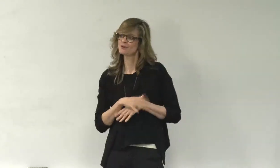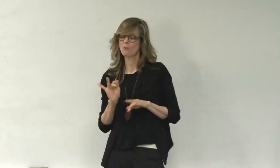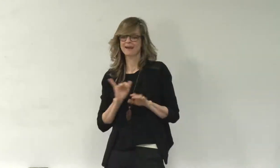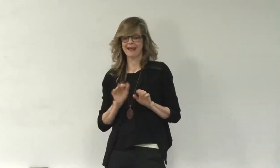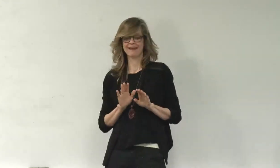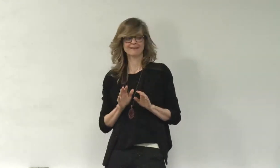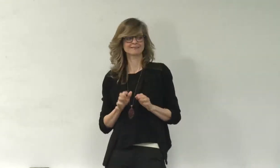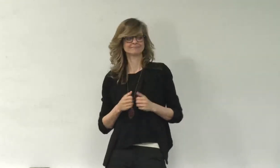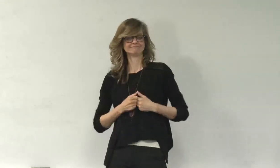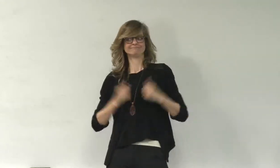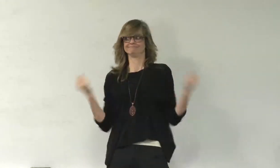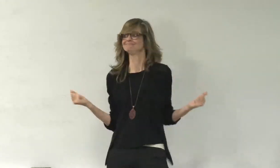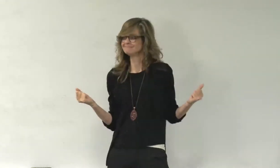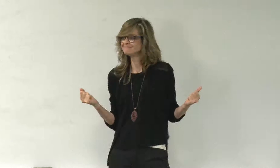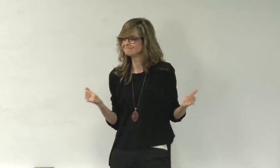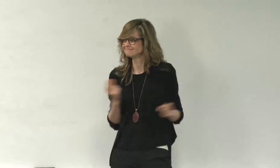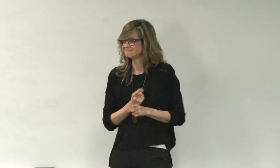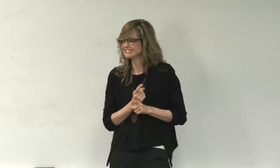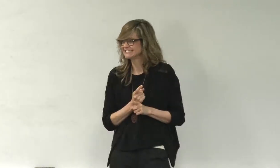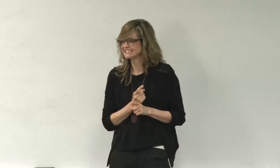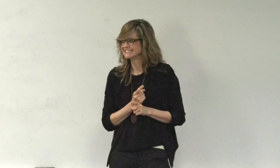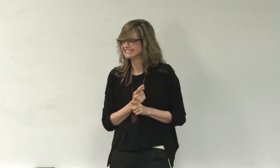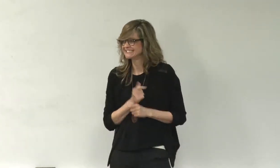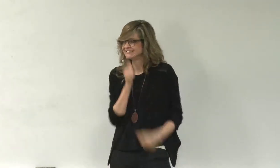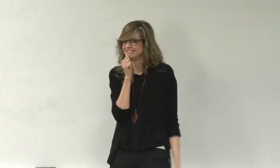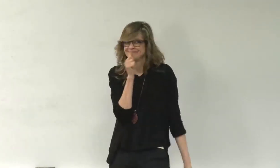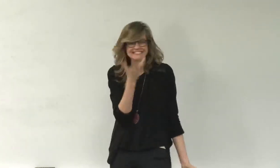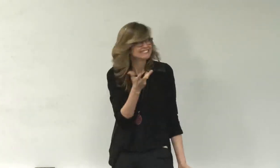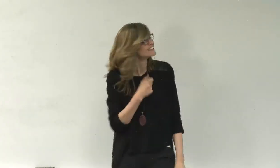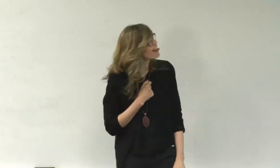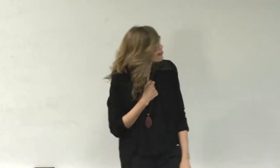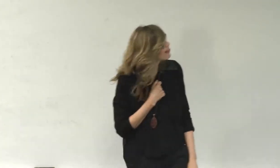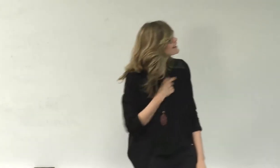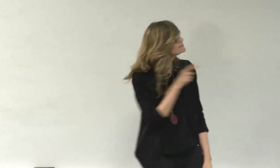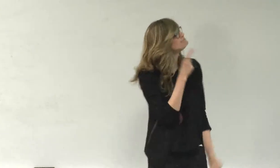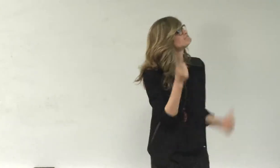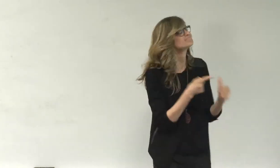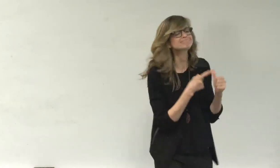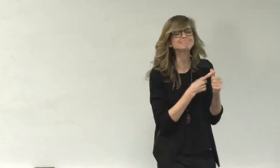I FEEL SOMETIMES LIKE IT SHOULD BE SHARED, NOT NECESSARILY A SECRET.